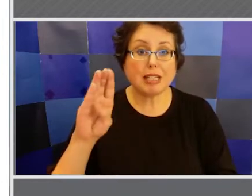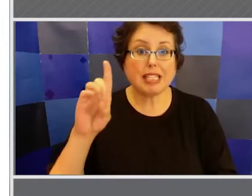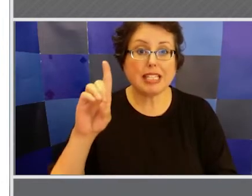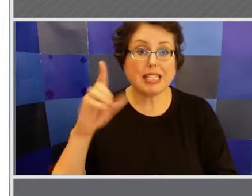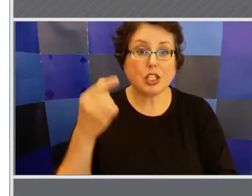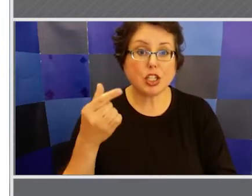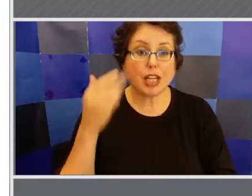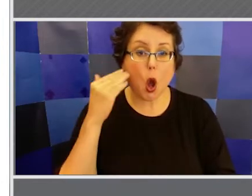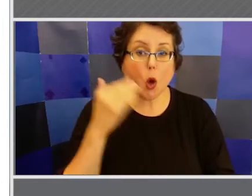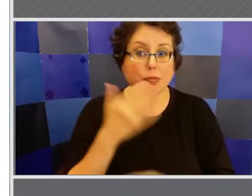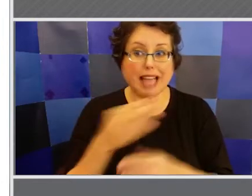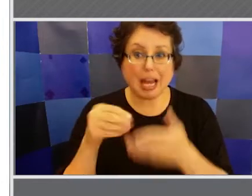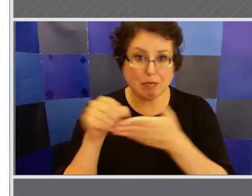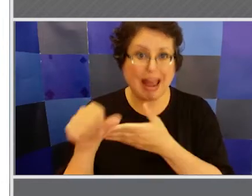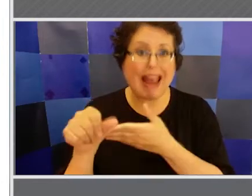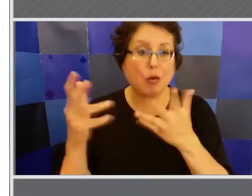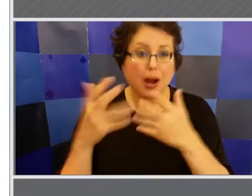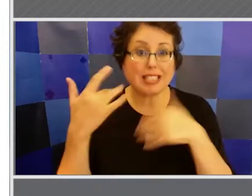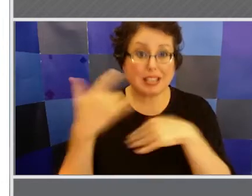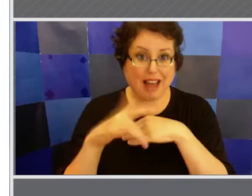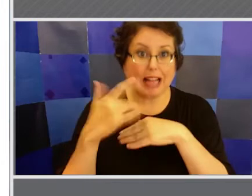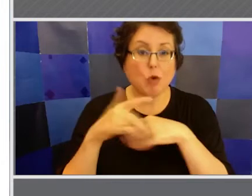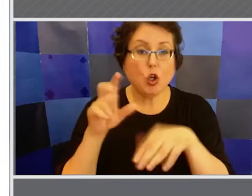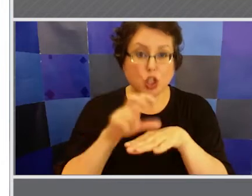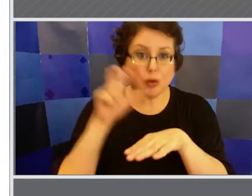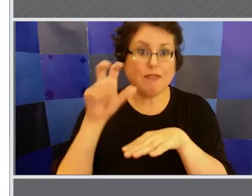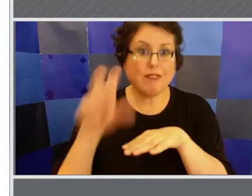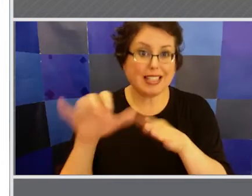You see the big home, and pay go when it's available to invest in these programs and